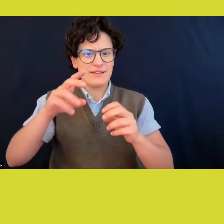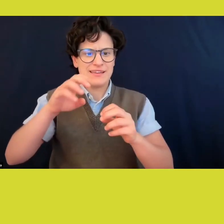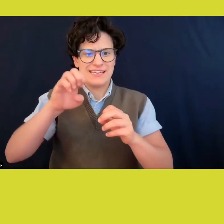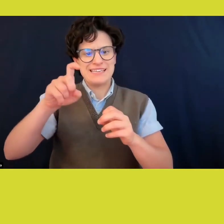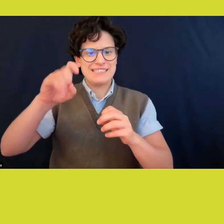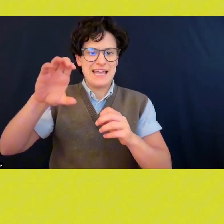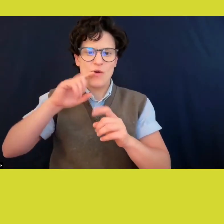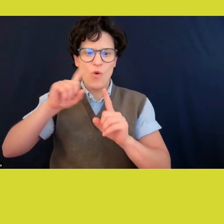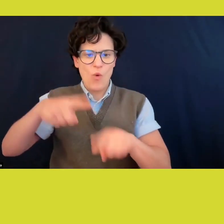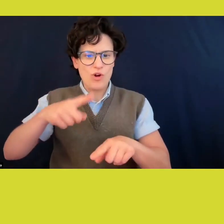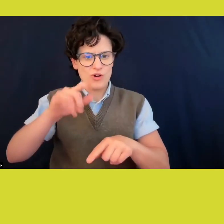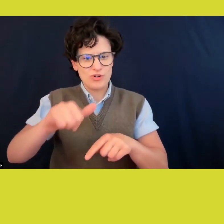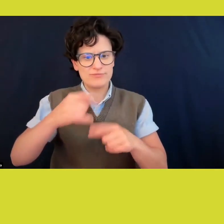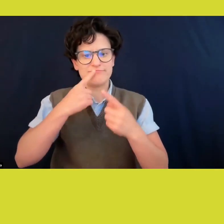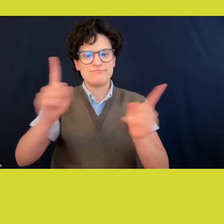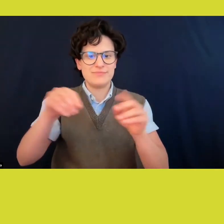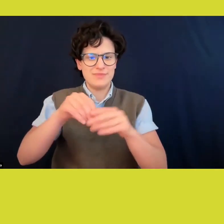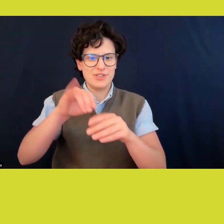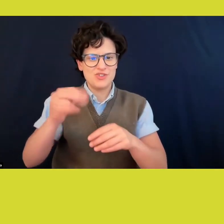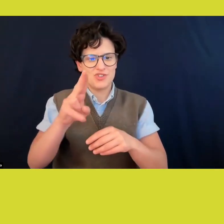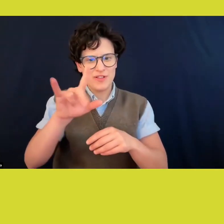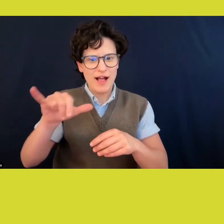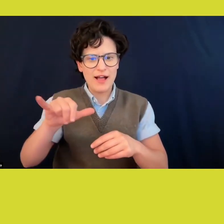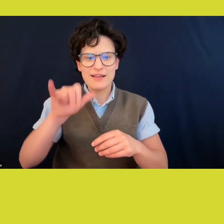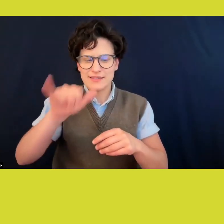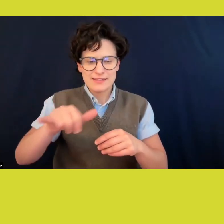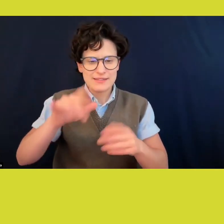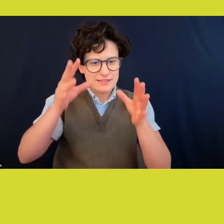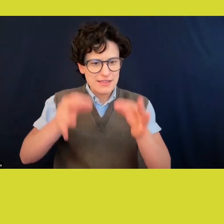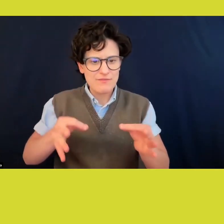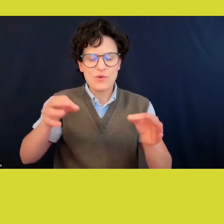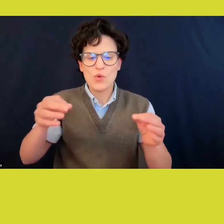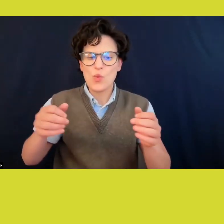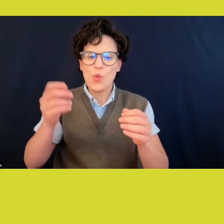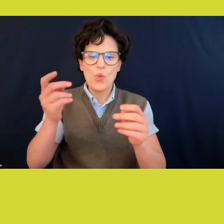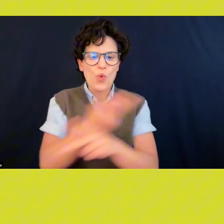harmful federal policy that i have ever seen in